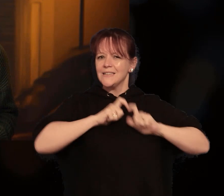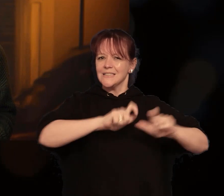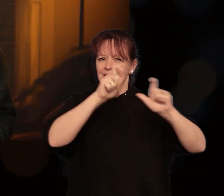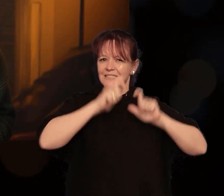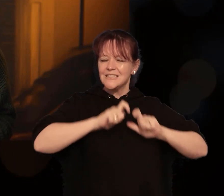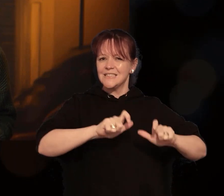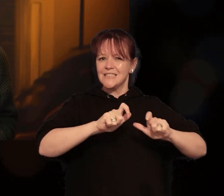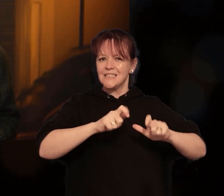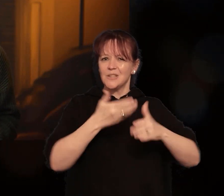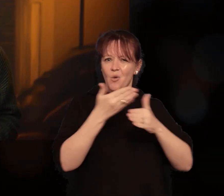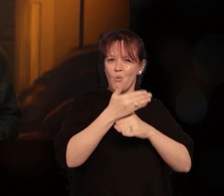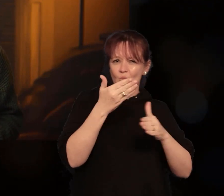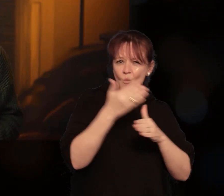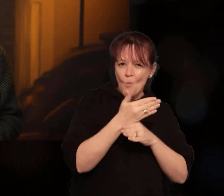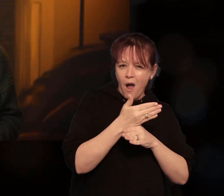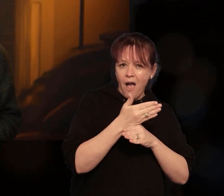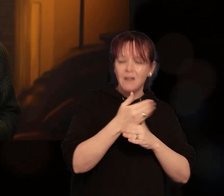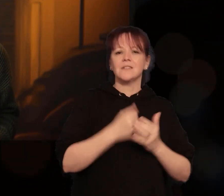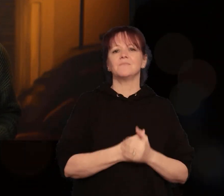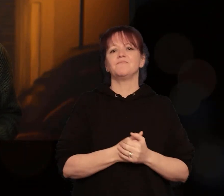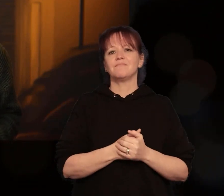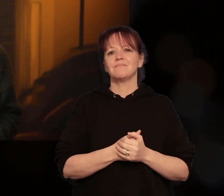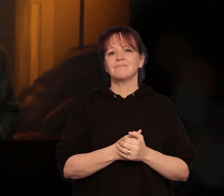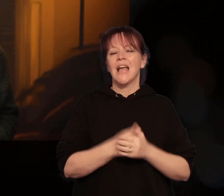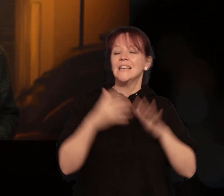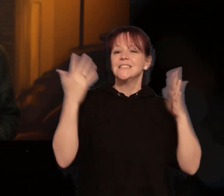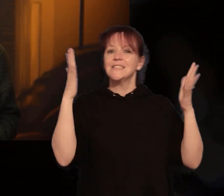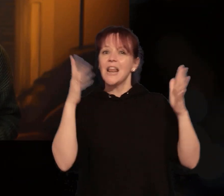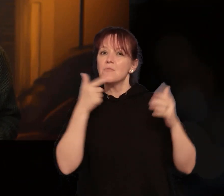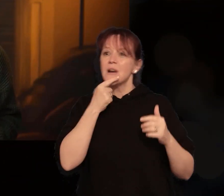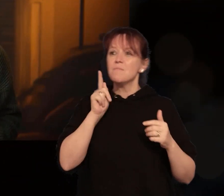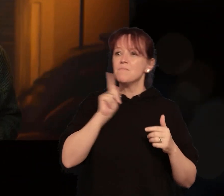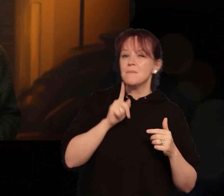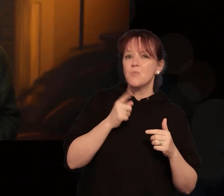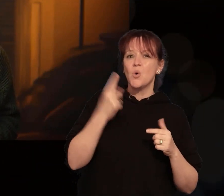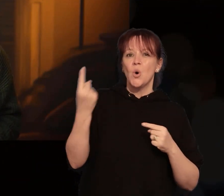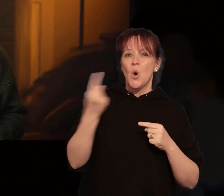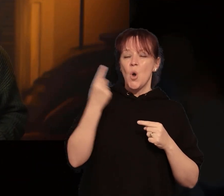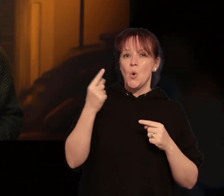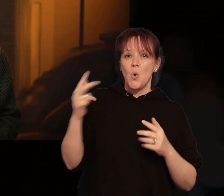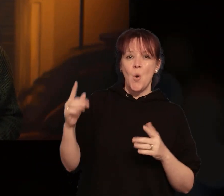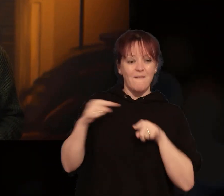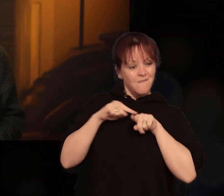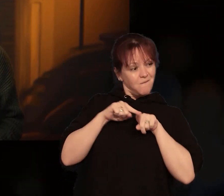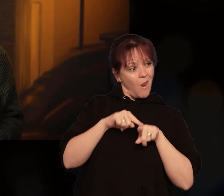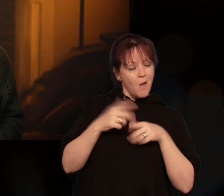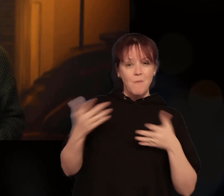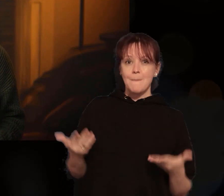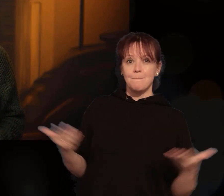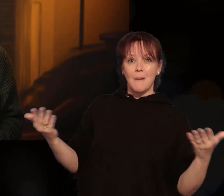And to celebrate unsung heroes, people without a huge public following who are driving the whole industry forward.